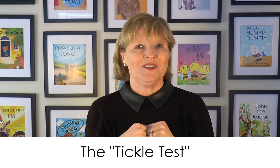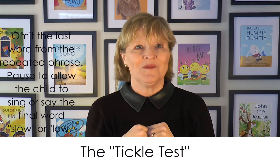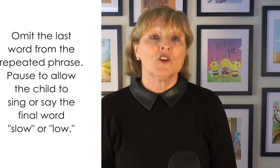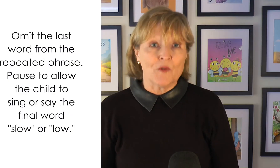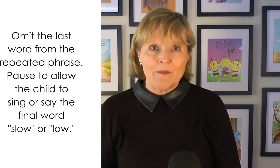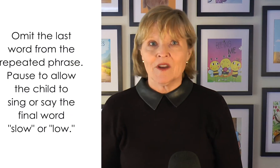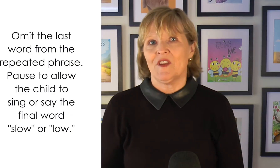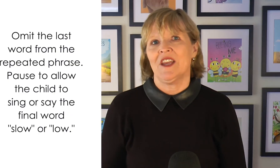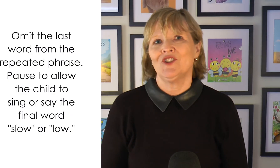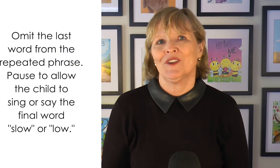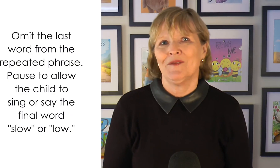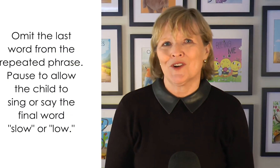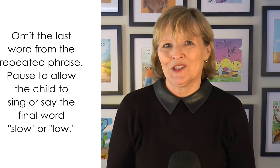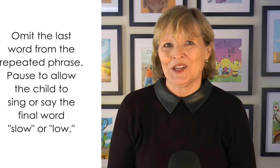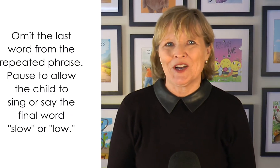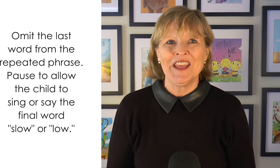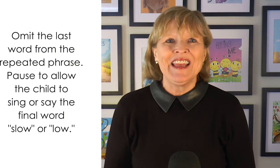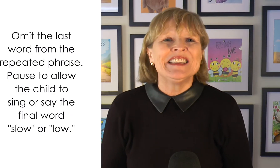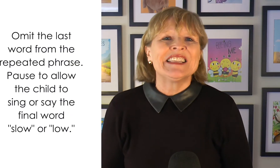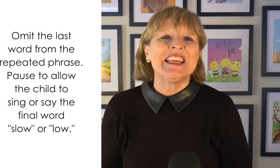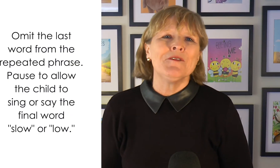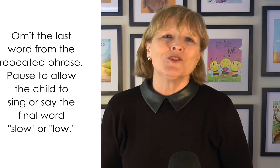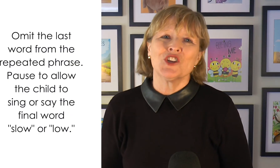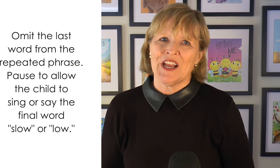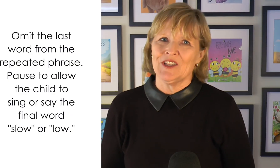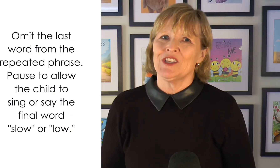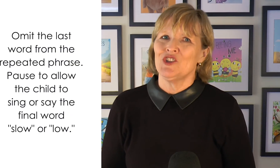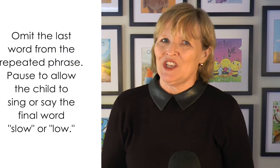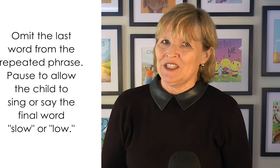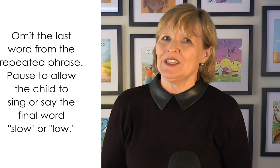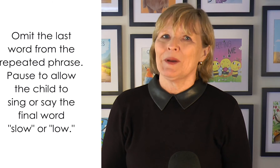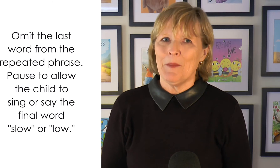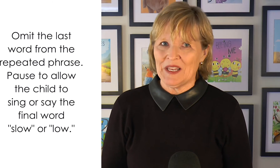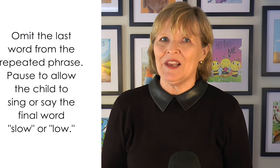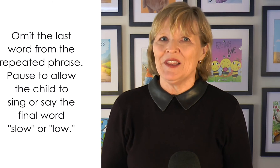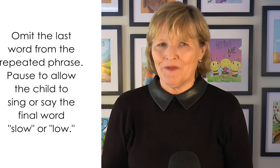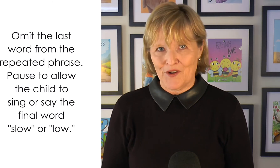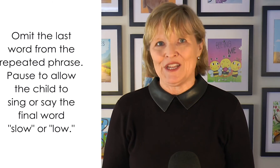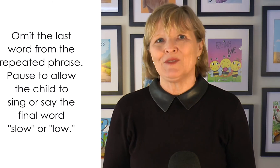A great modification for our song is to give your child a chance to complete the phrase